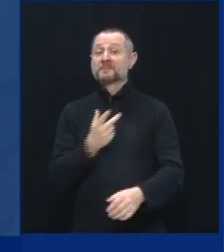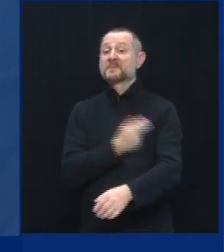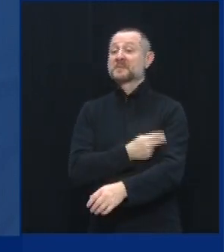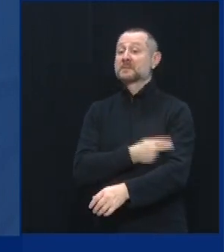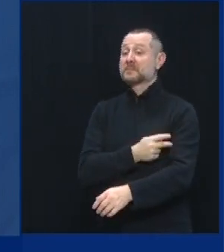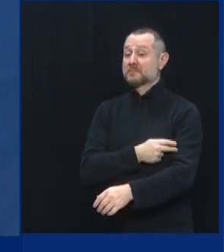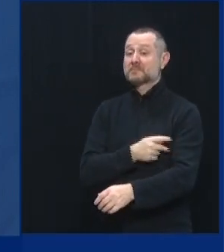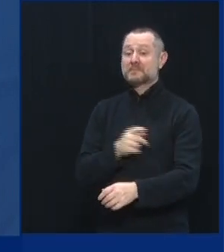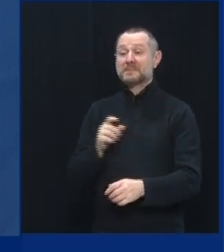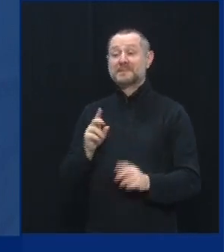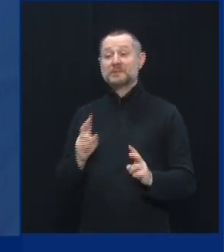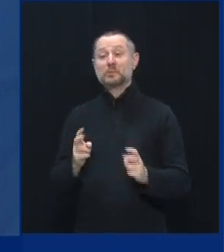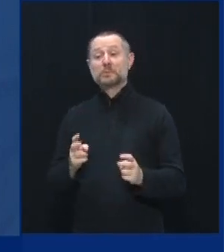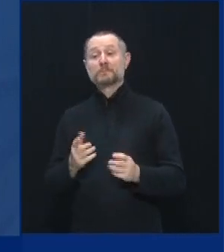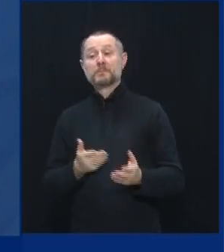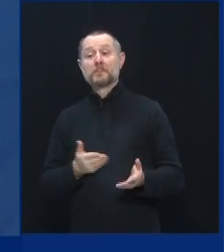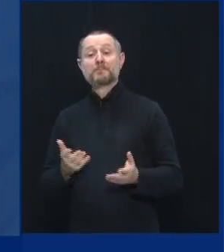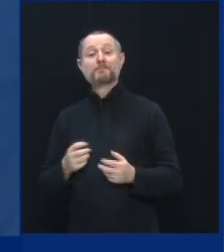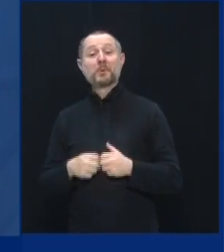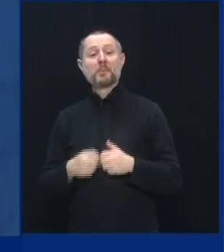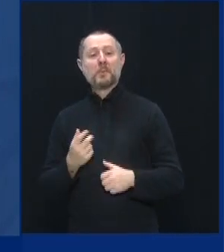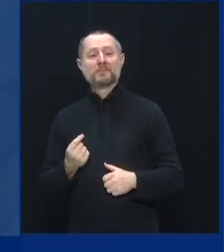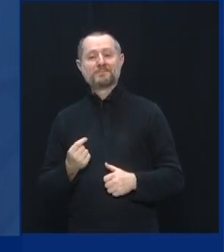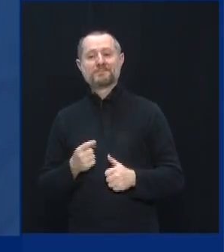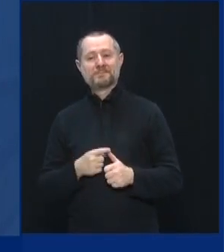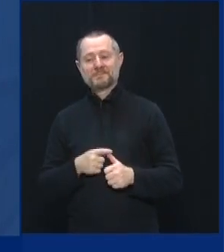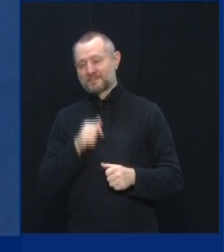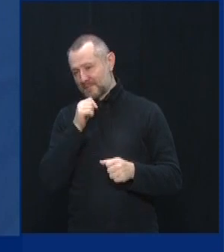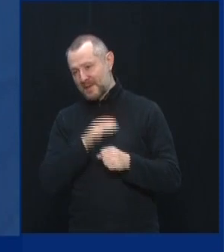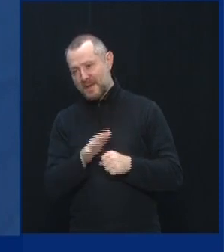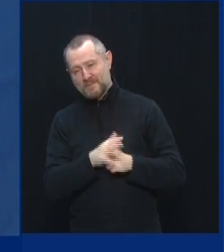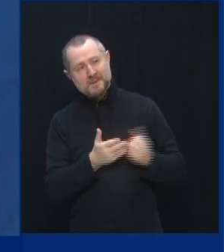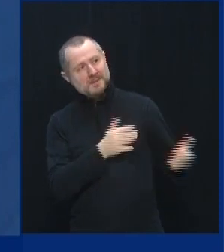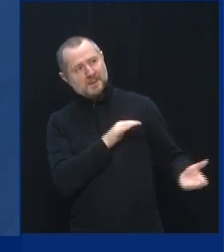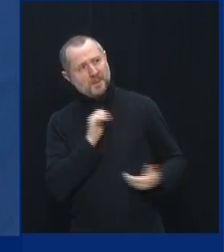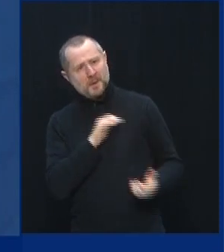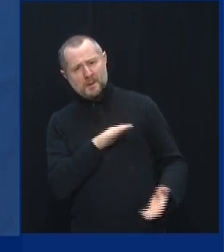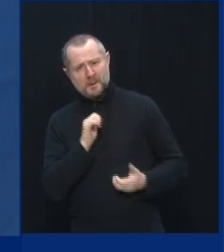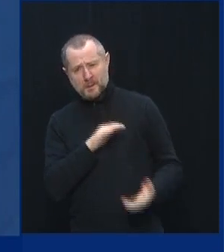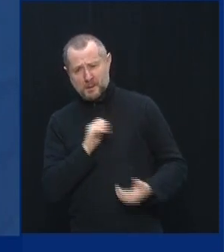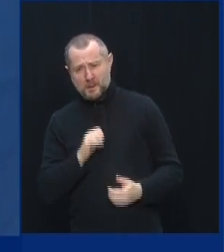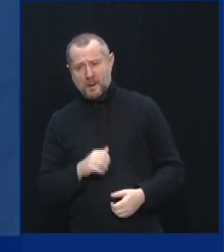DEPARTMENTS FOCUS ON THAT. ON VACCINES, WE SAY VACCINE IS A